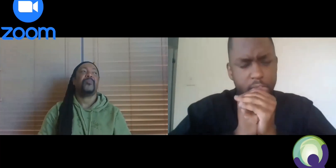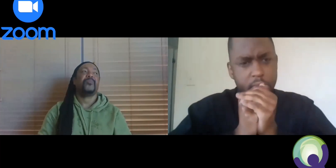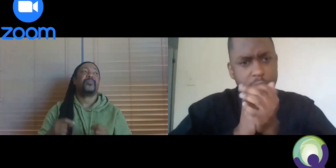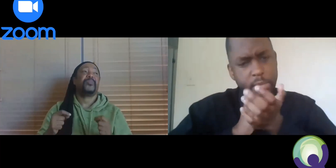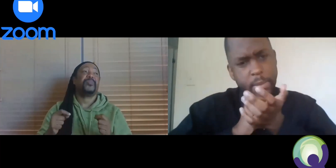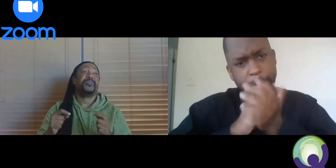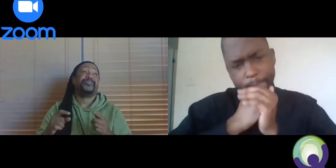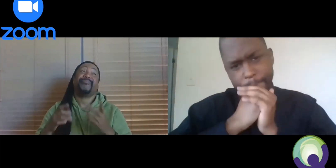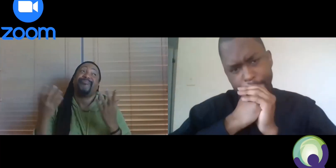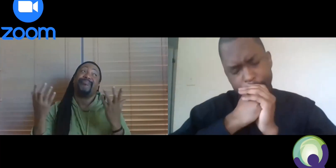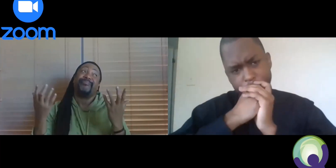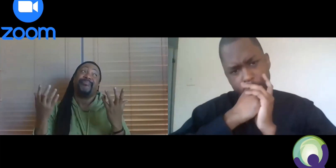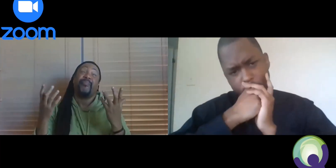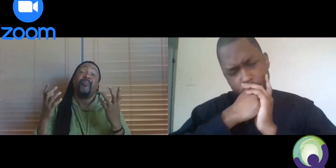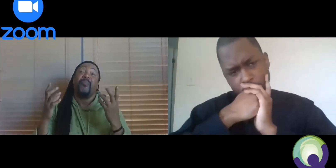our community?